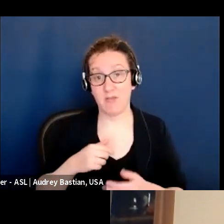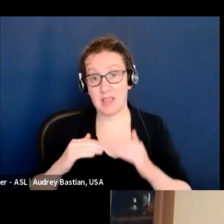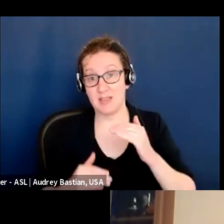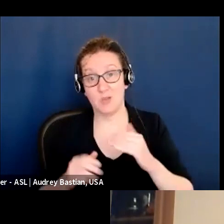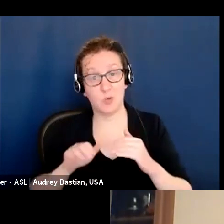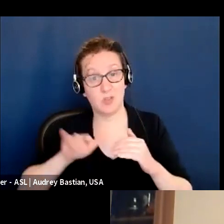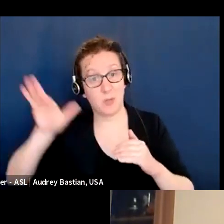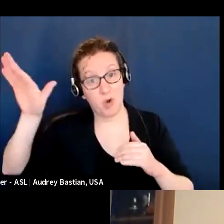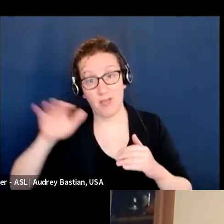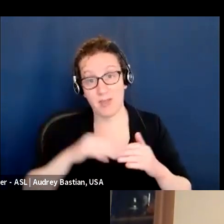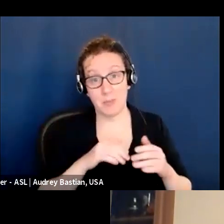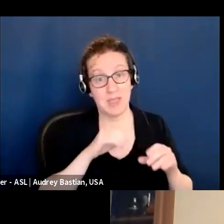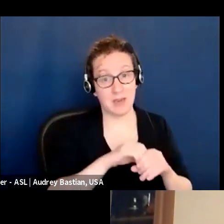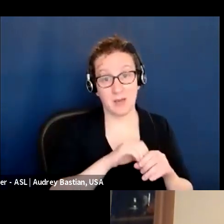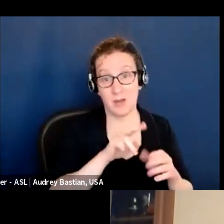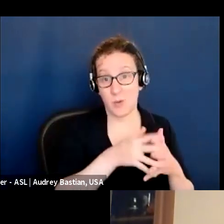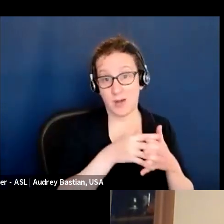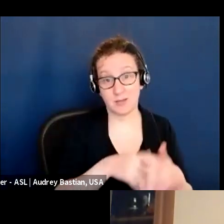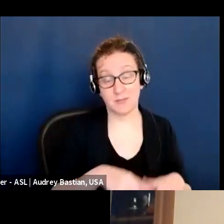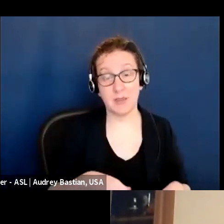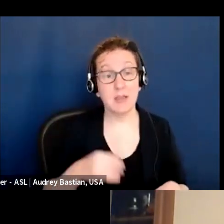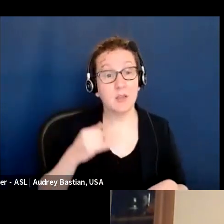if you're going to do it during college, is, um